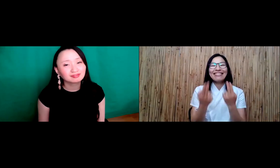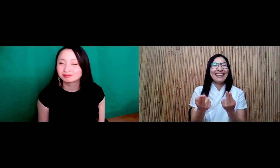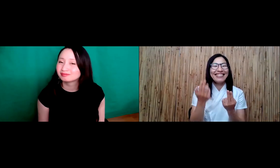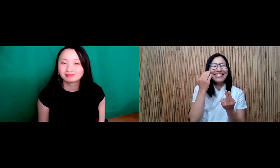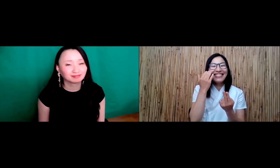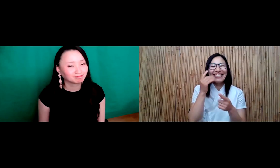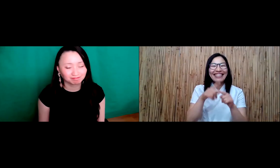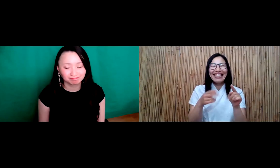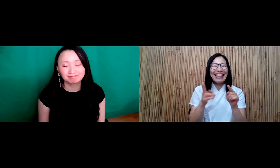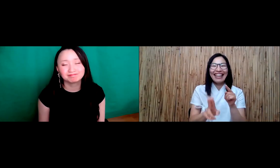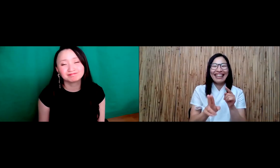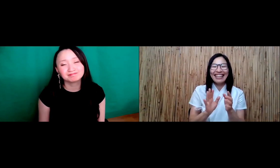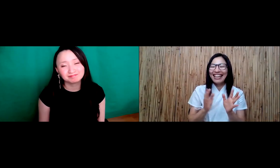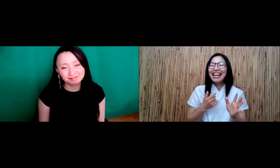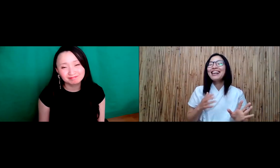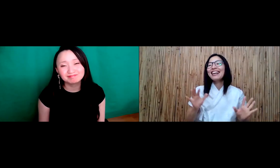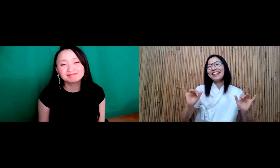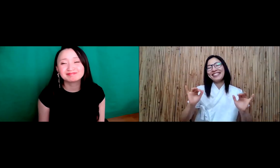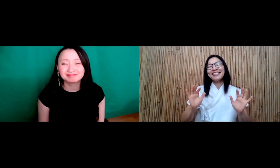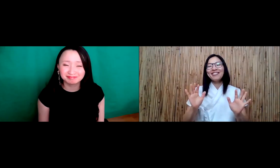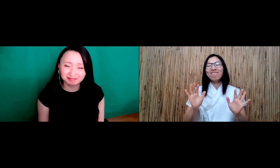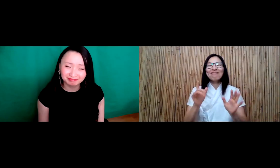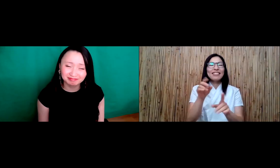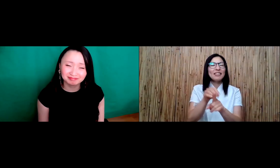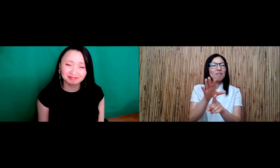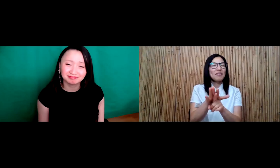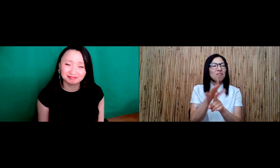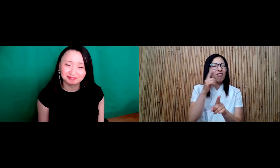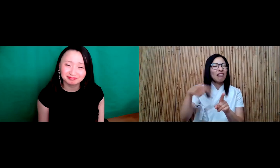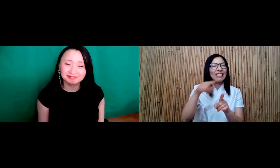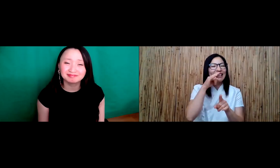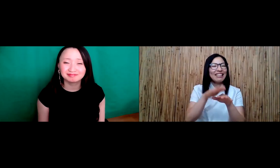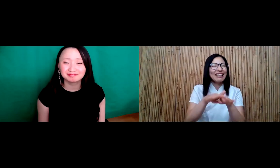that gesture, and they don't really know any better at that age so I keep that in mind